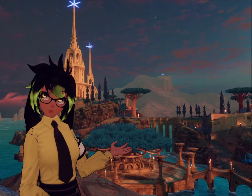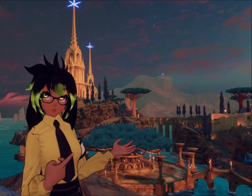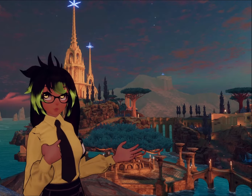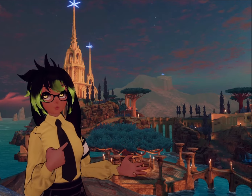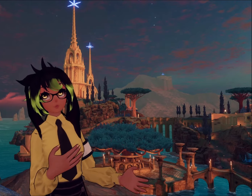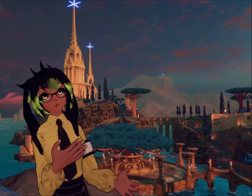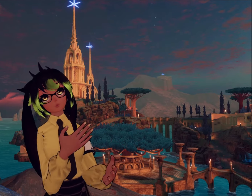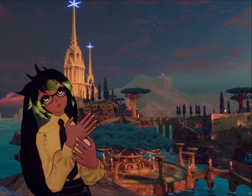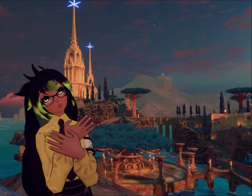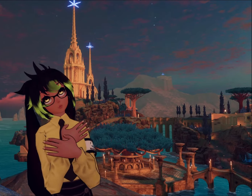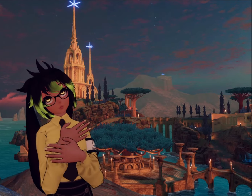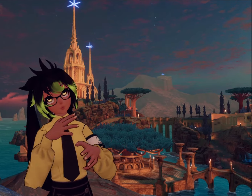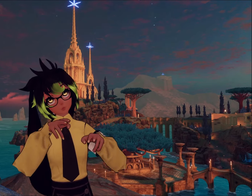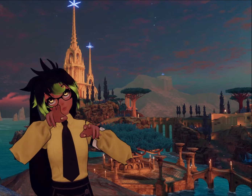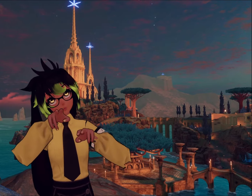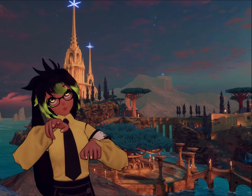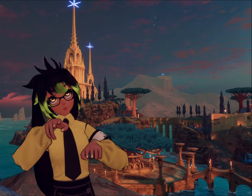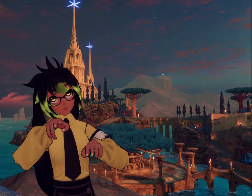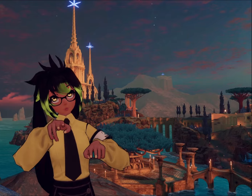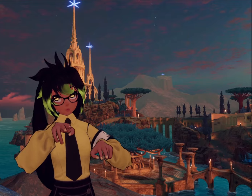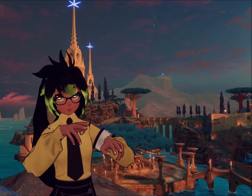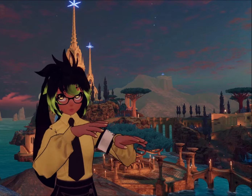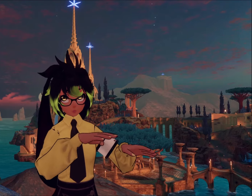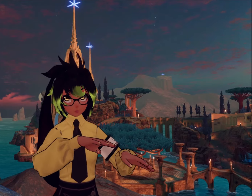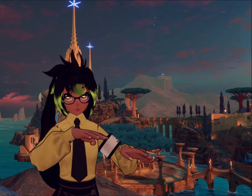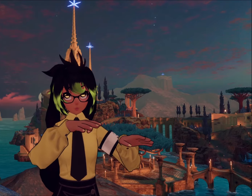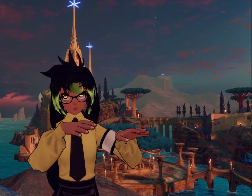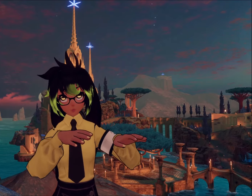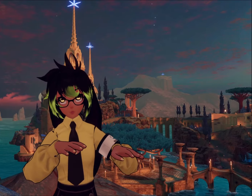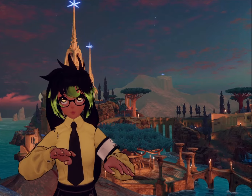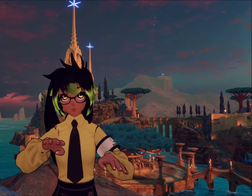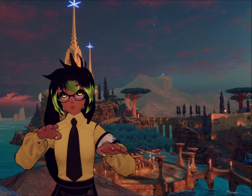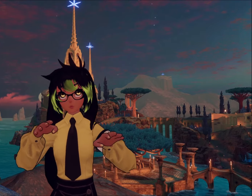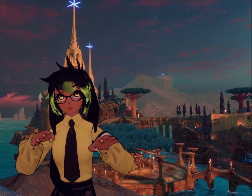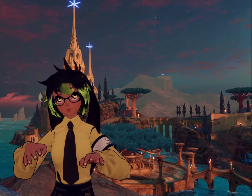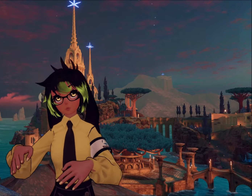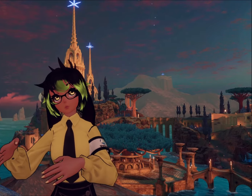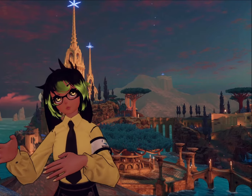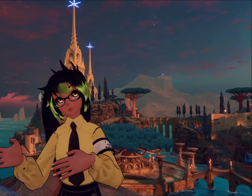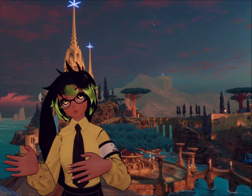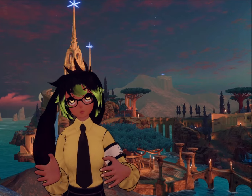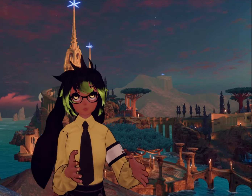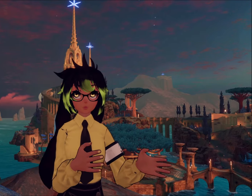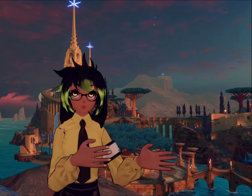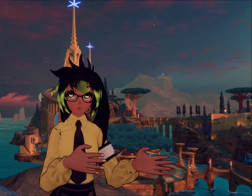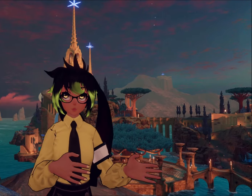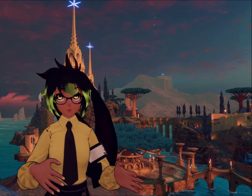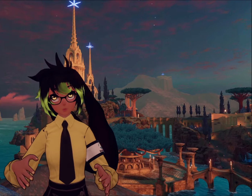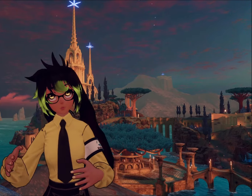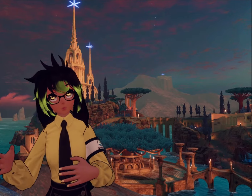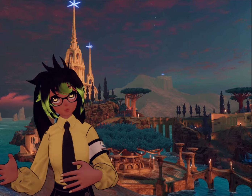I love to watch the swaying sea